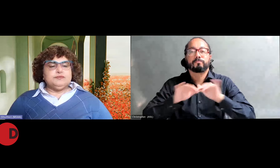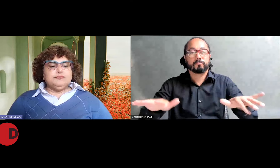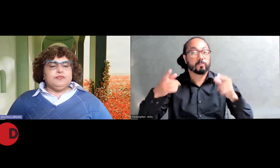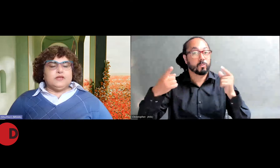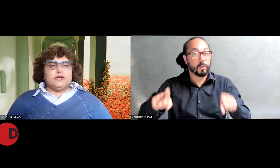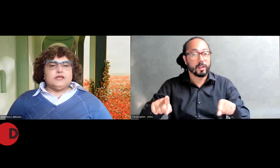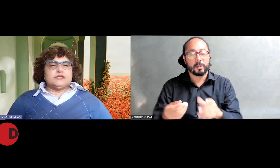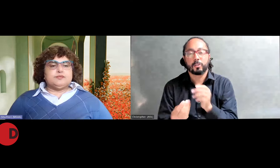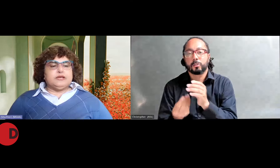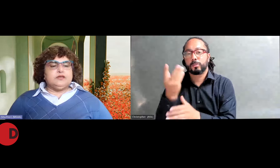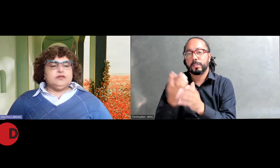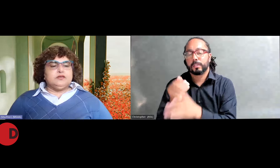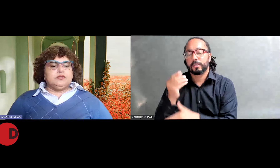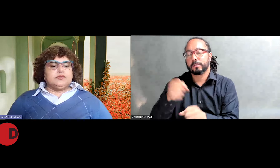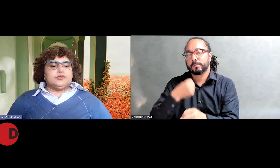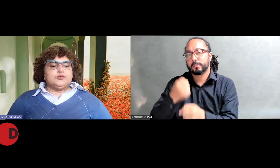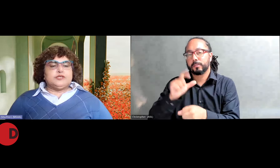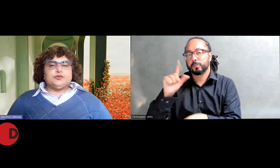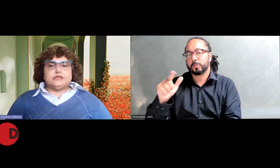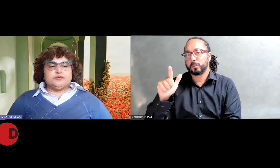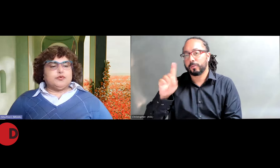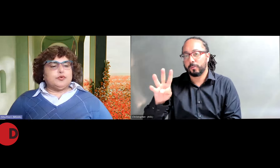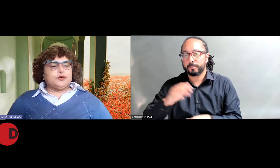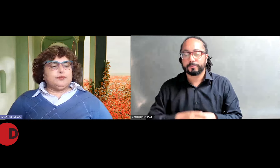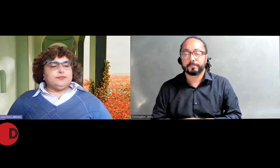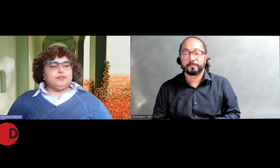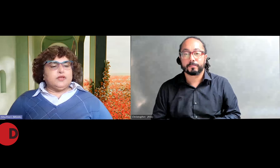was released for public consultation in spring 2024.